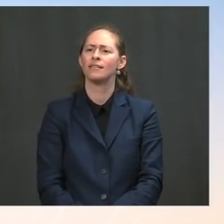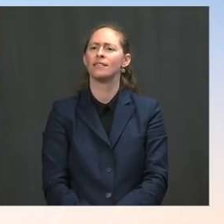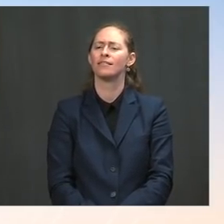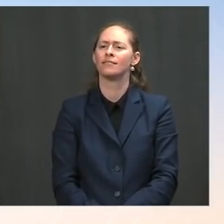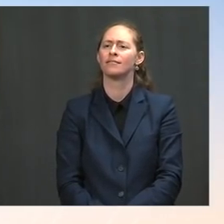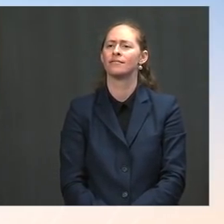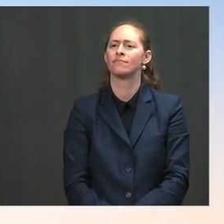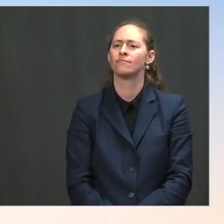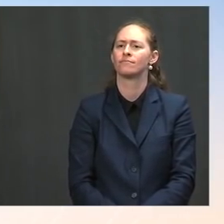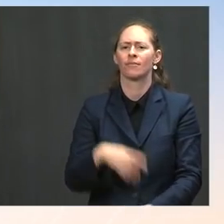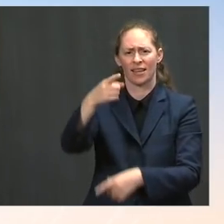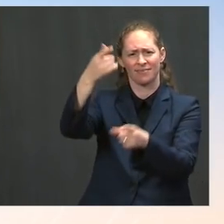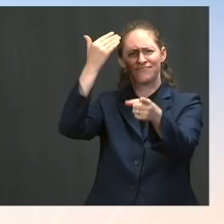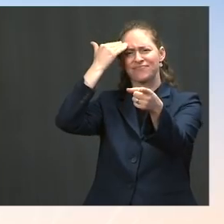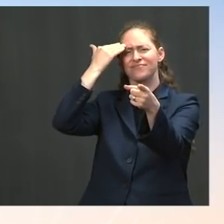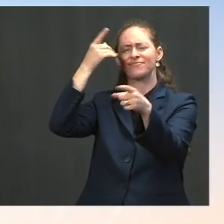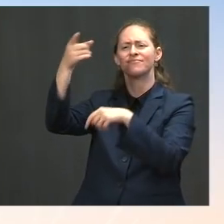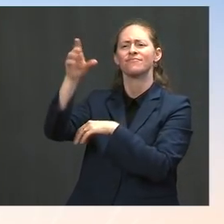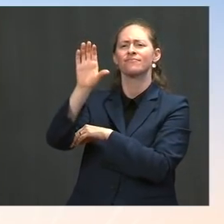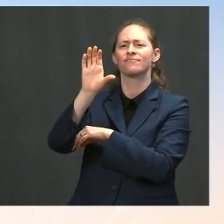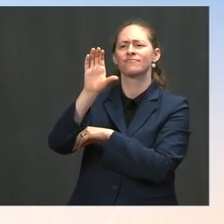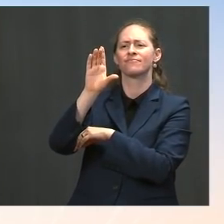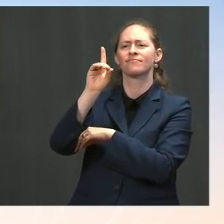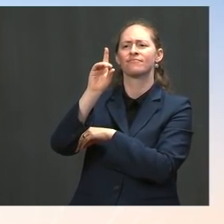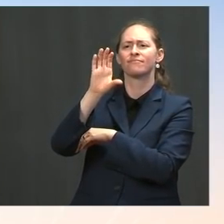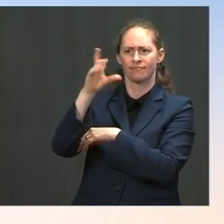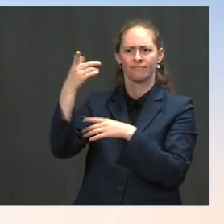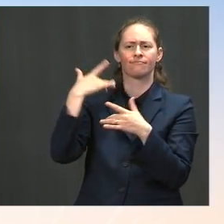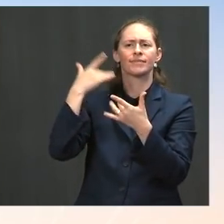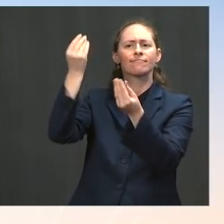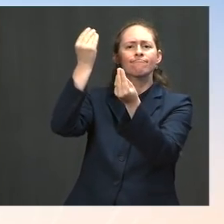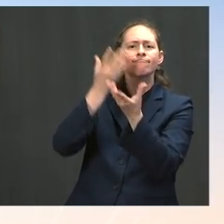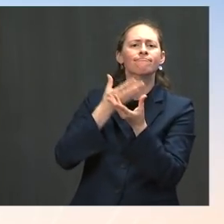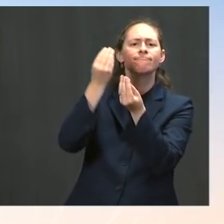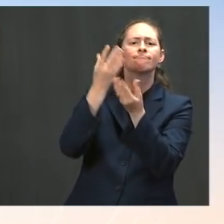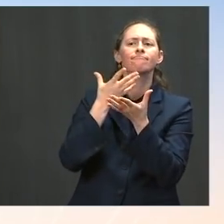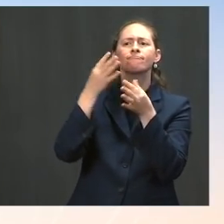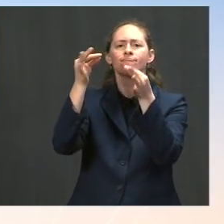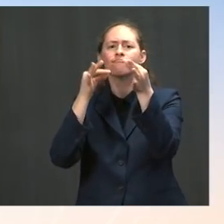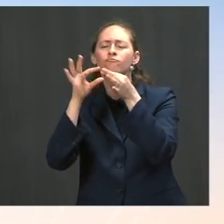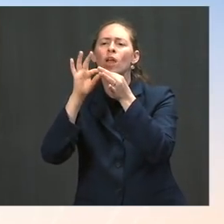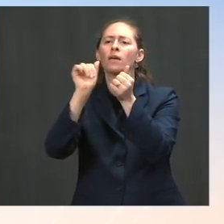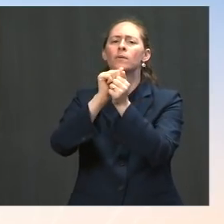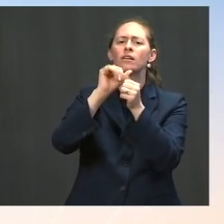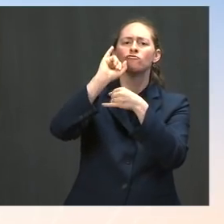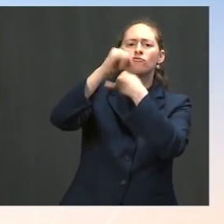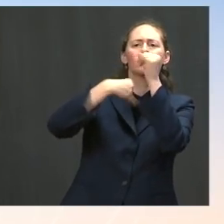regularly updates our travel guid- -- guidelines for international travel -- I think they even did an update today --